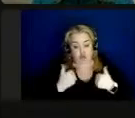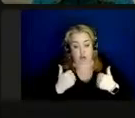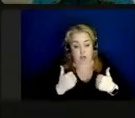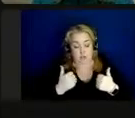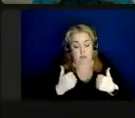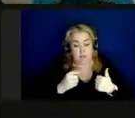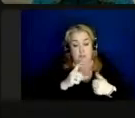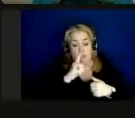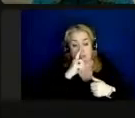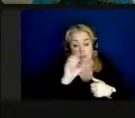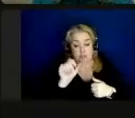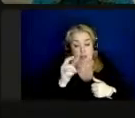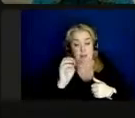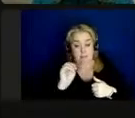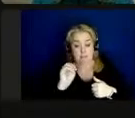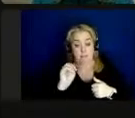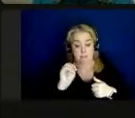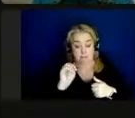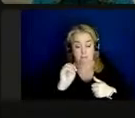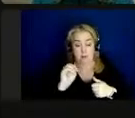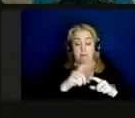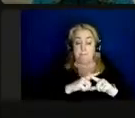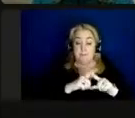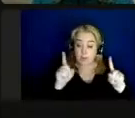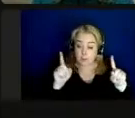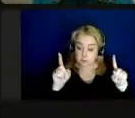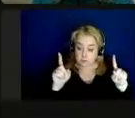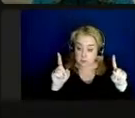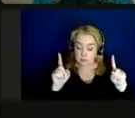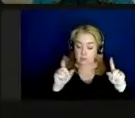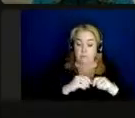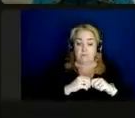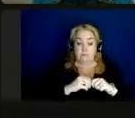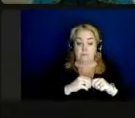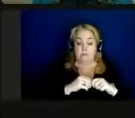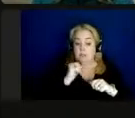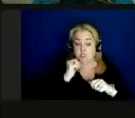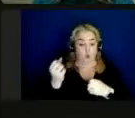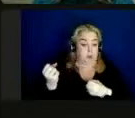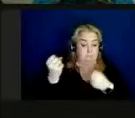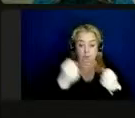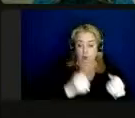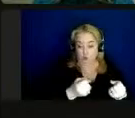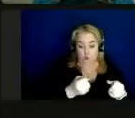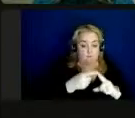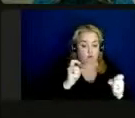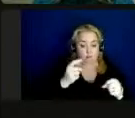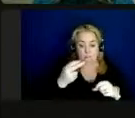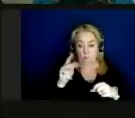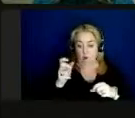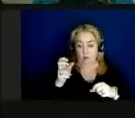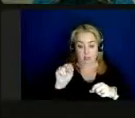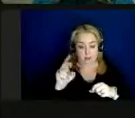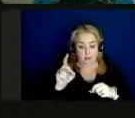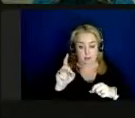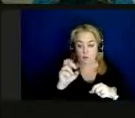KNOW PLENTY OF STATE WORKERS DO